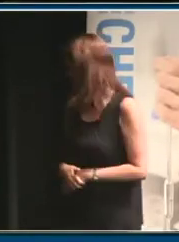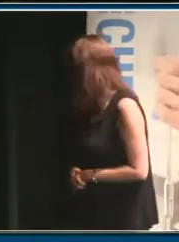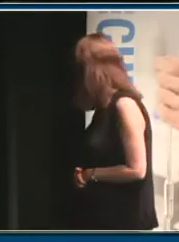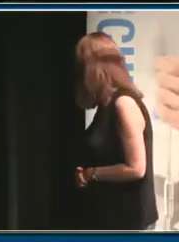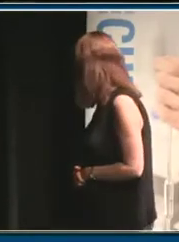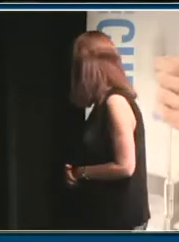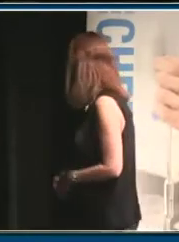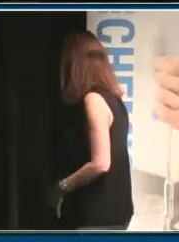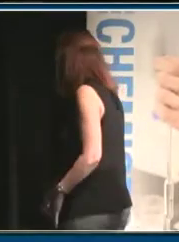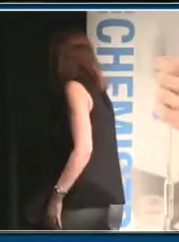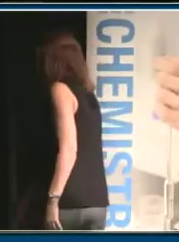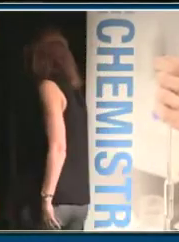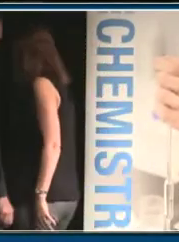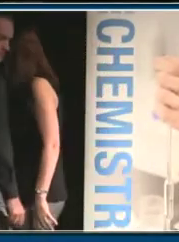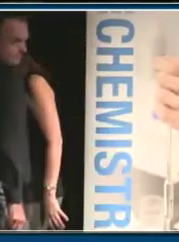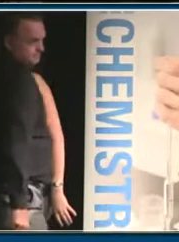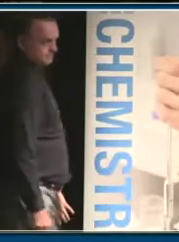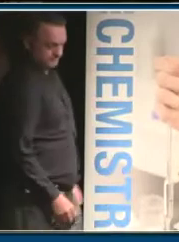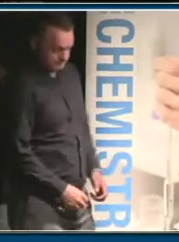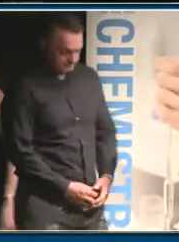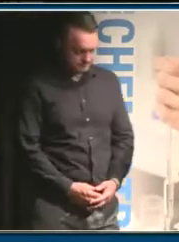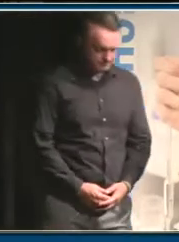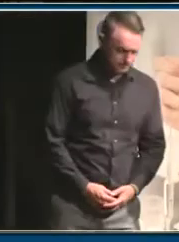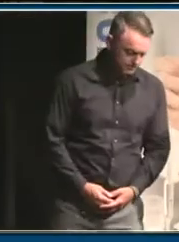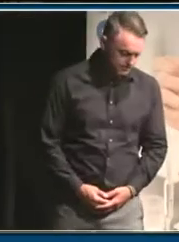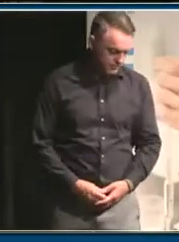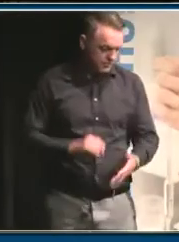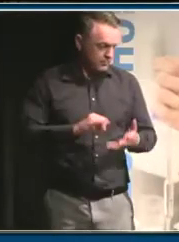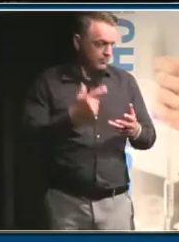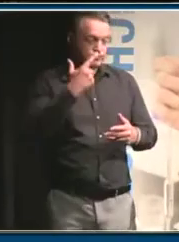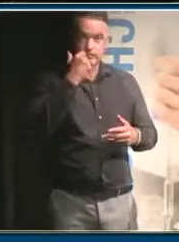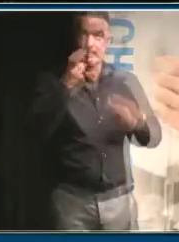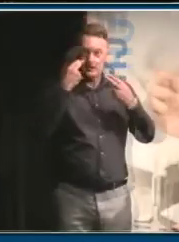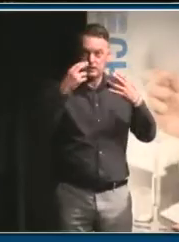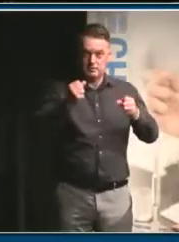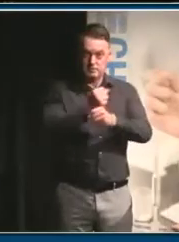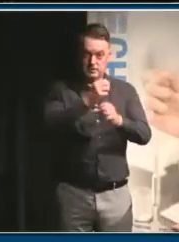that nature has constructed this efficient model I said :What if I put it in synthetic polymers?